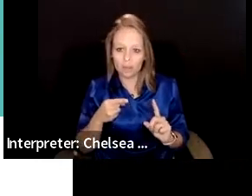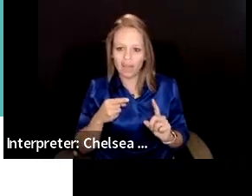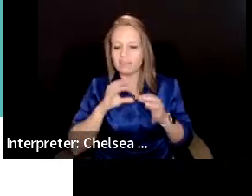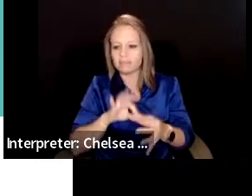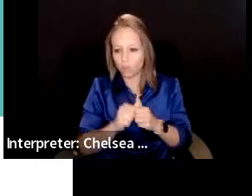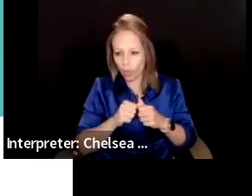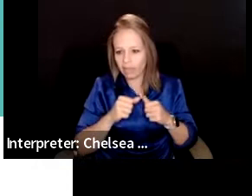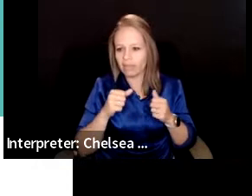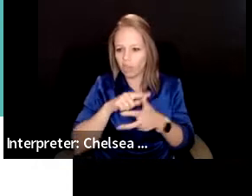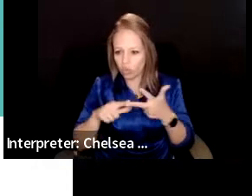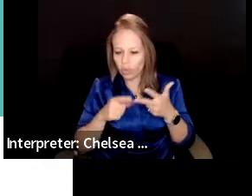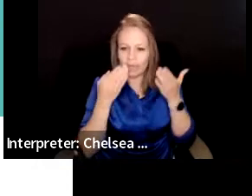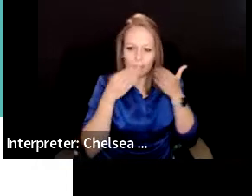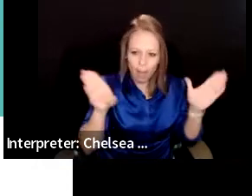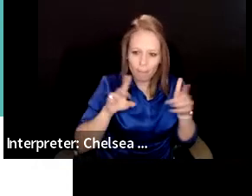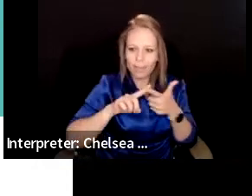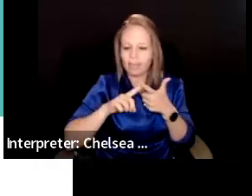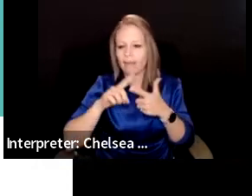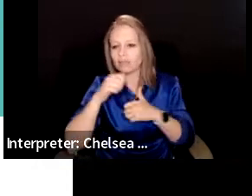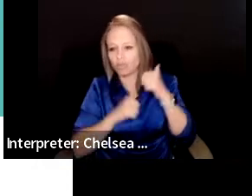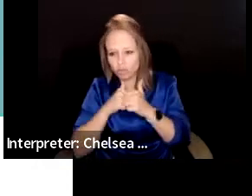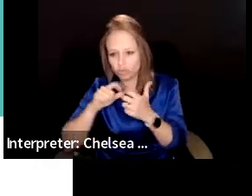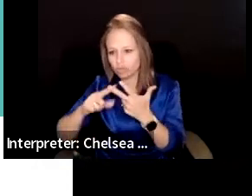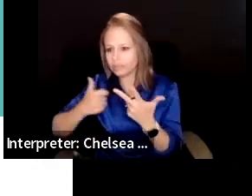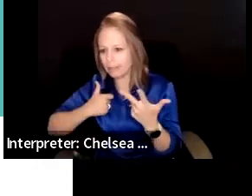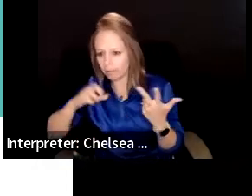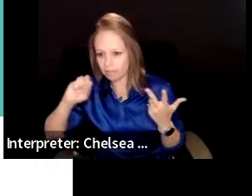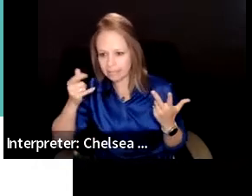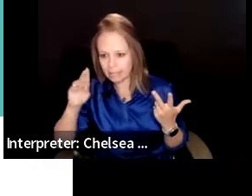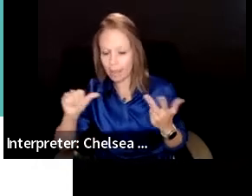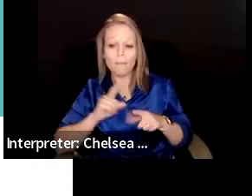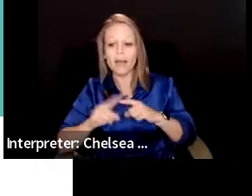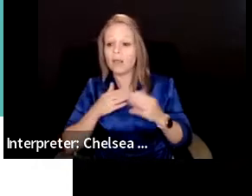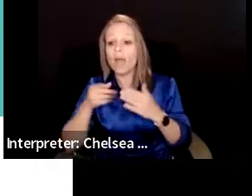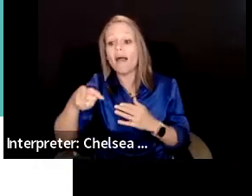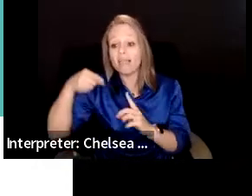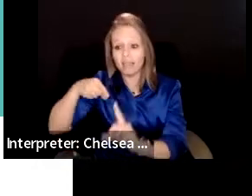public and structural and self stigma. It also sets a baseline